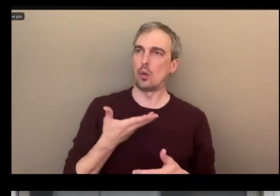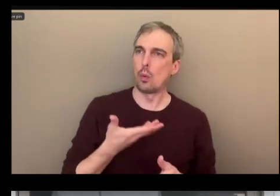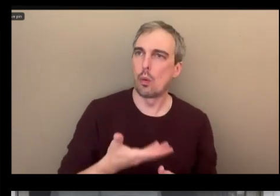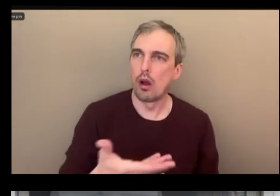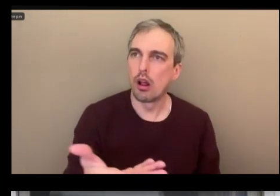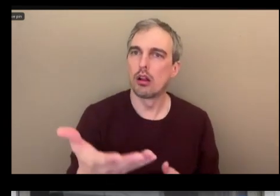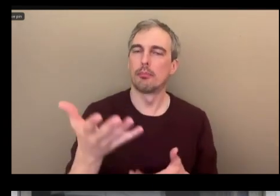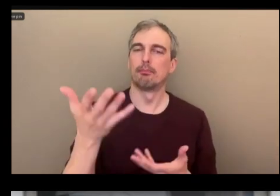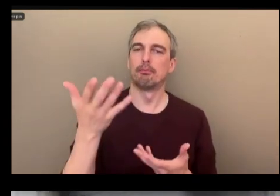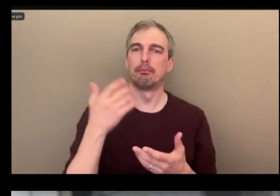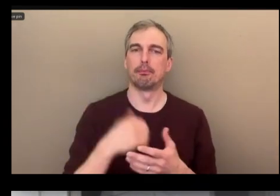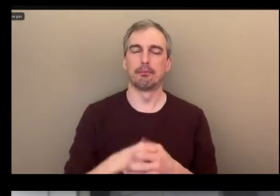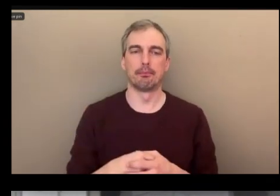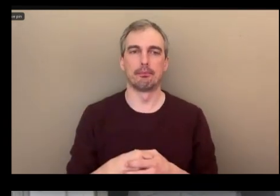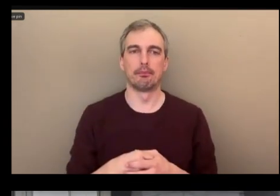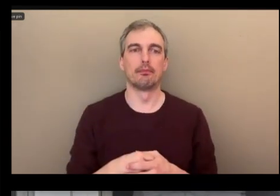Testing is obviously a really big piece of it.